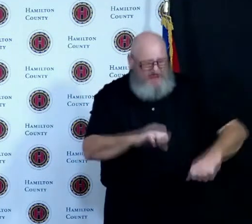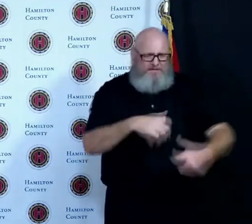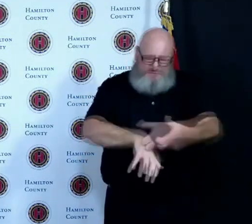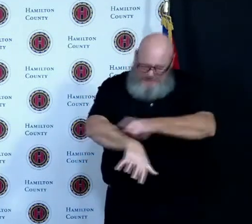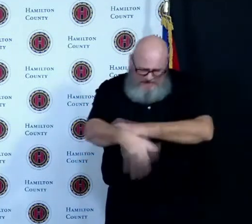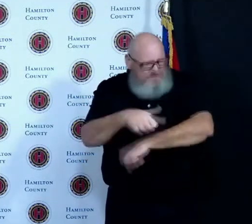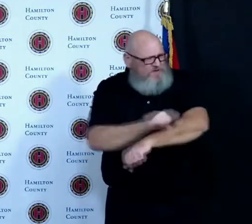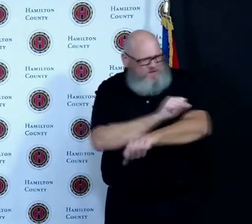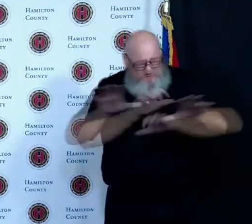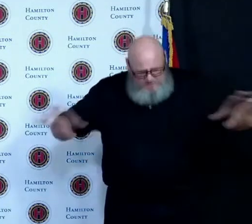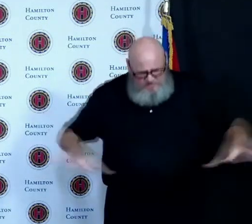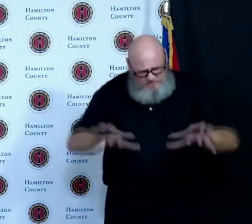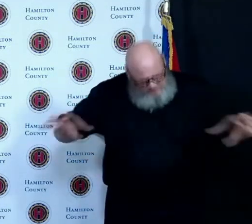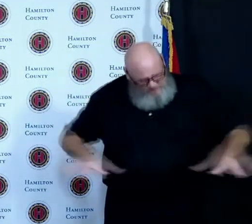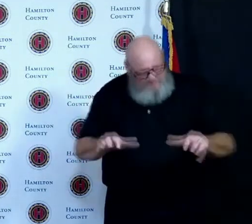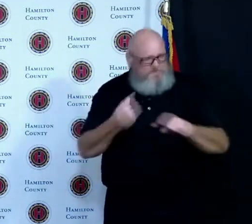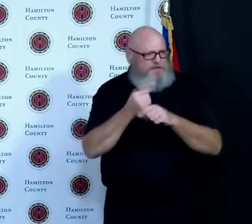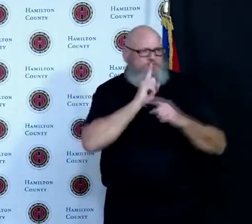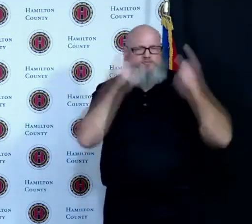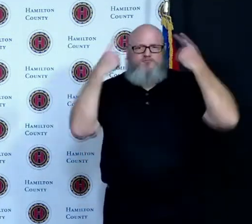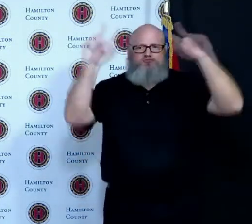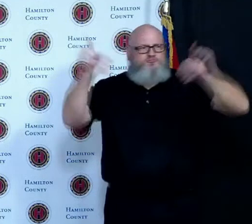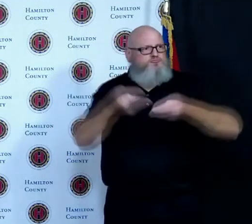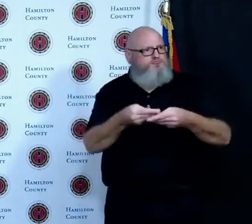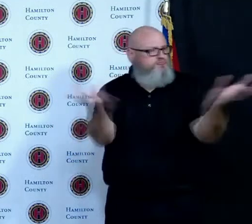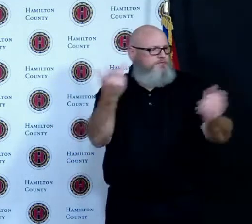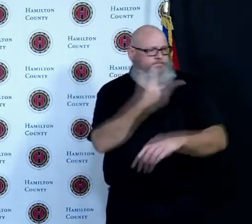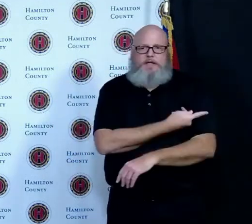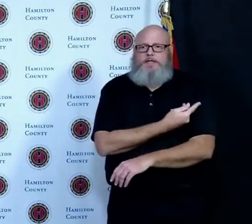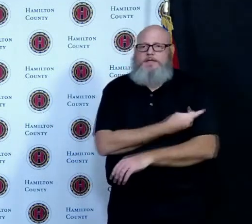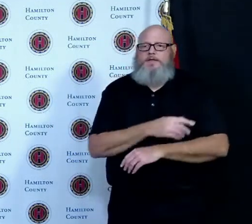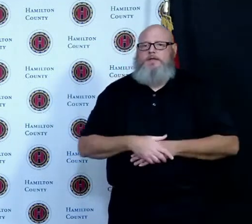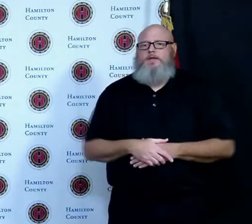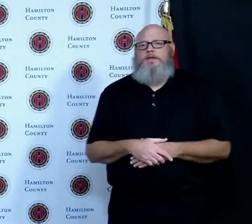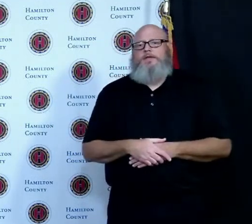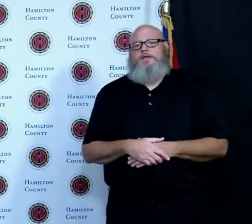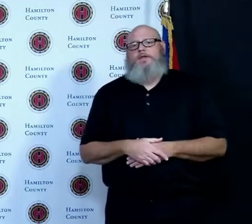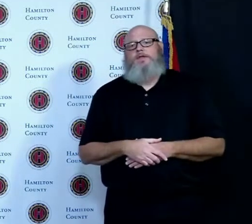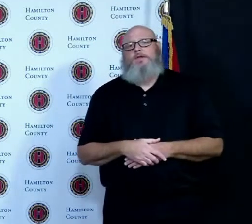know the city is in the same position so with that I'm going to turn it over to Dr Lofgren thank you